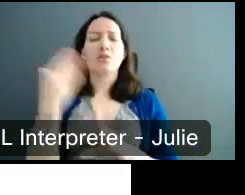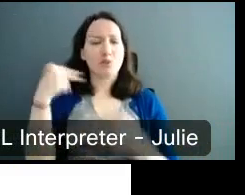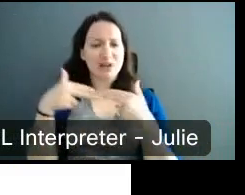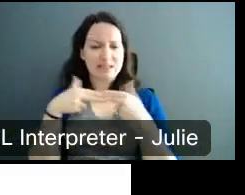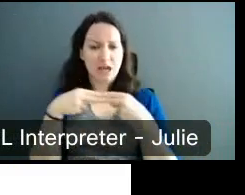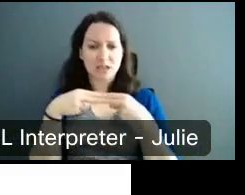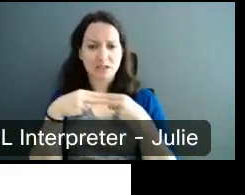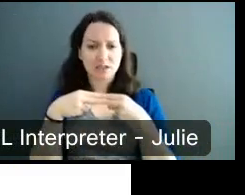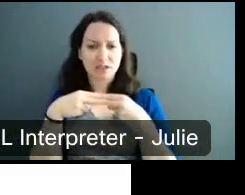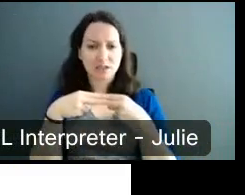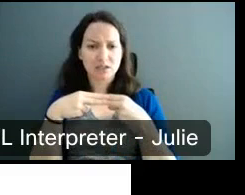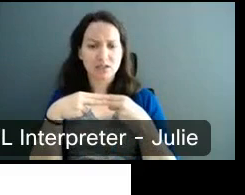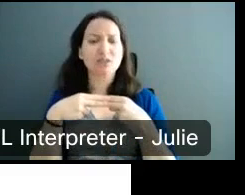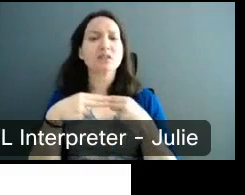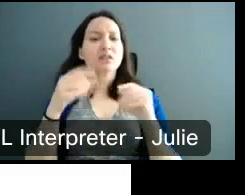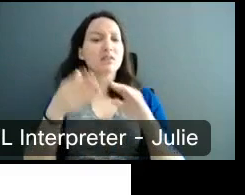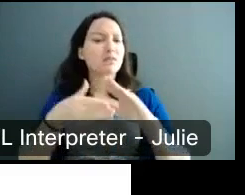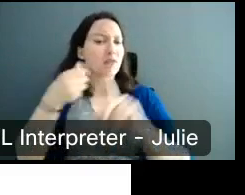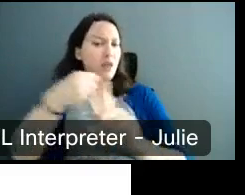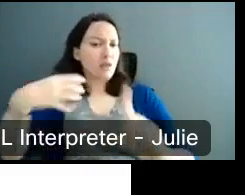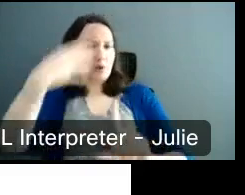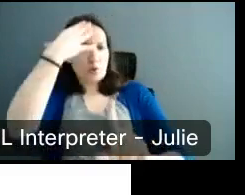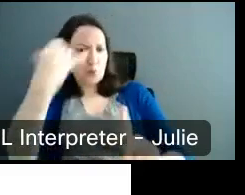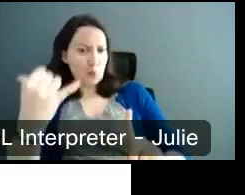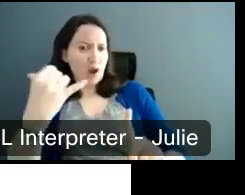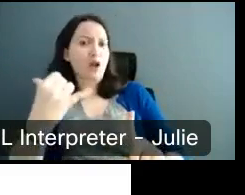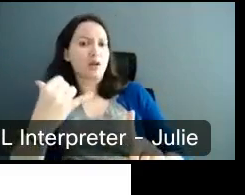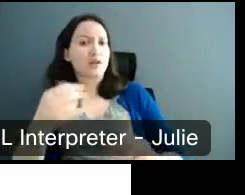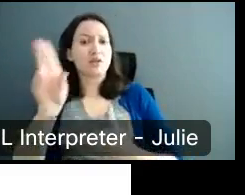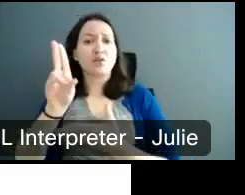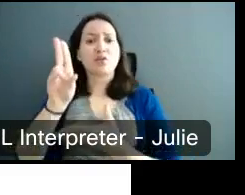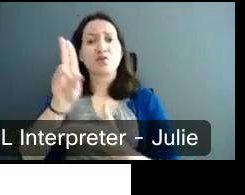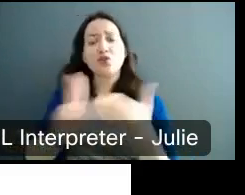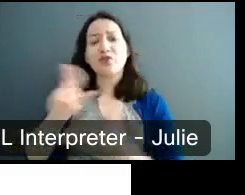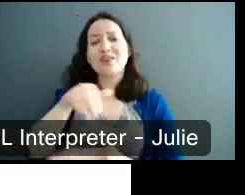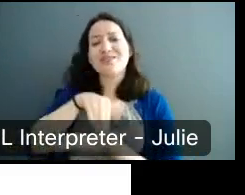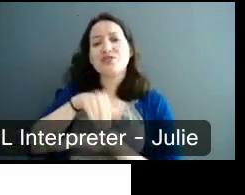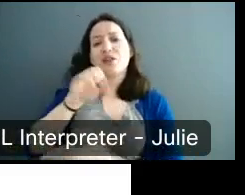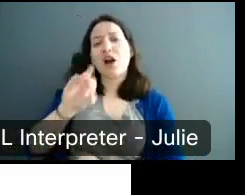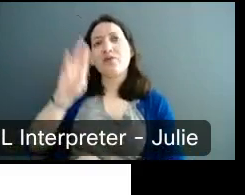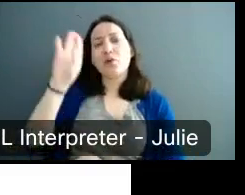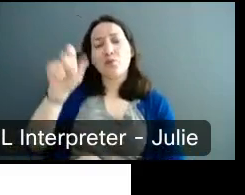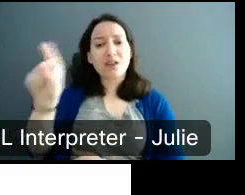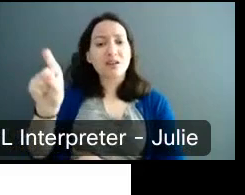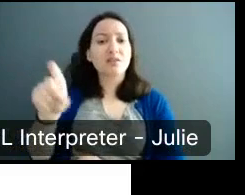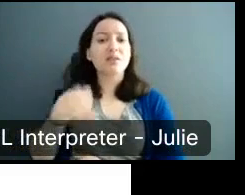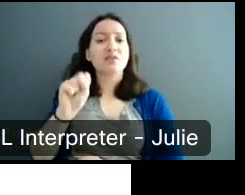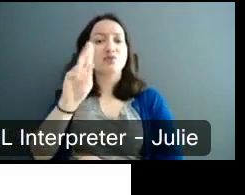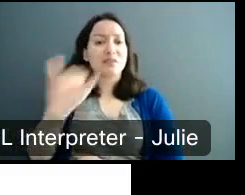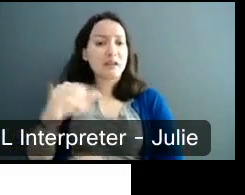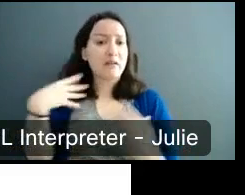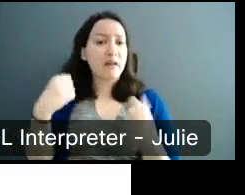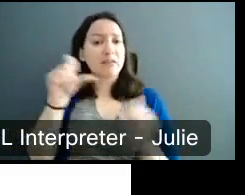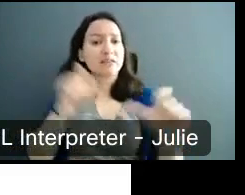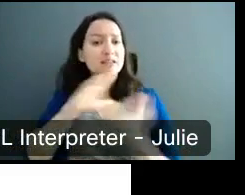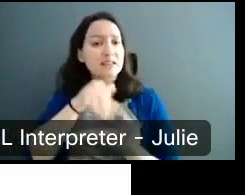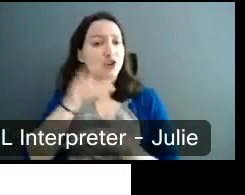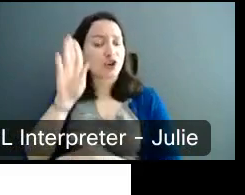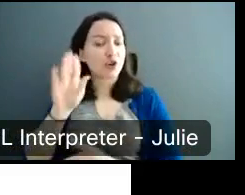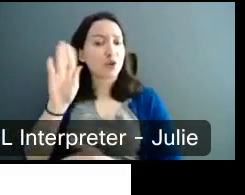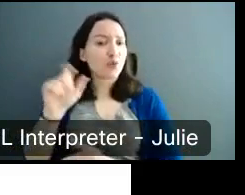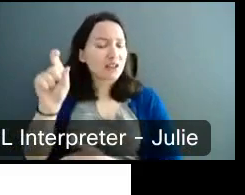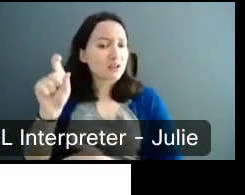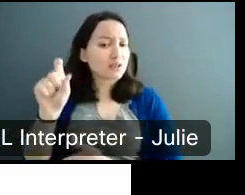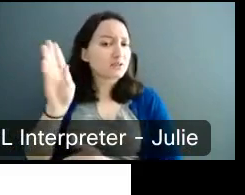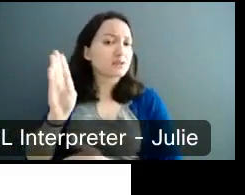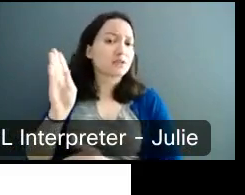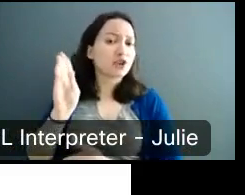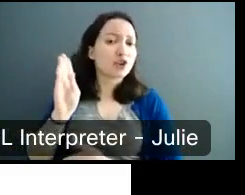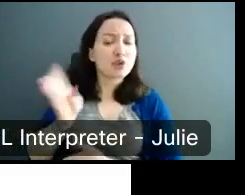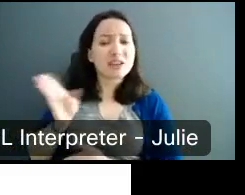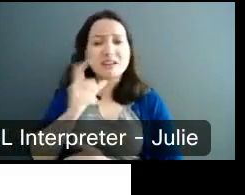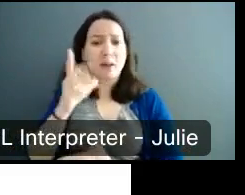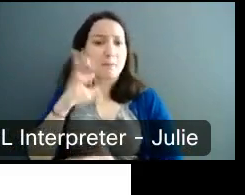Can you elaborate a little bit why? Um, the university physicians are Brooklyn and the SUNY health science center of Brooklyn um, kind of no longer participating. Is there anything there.